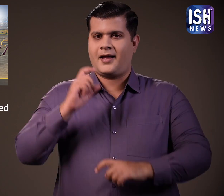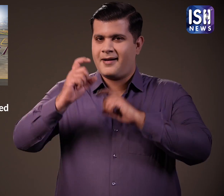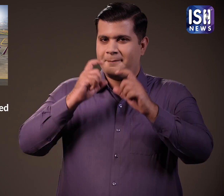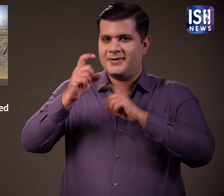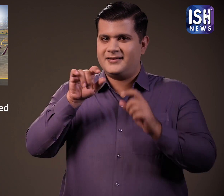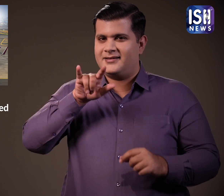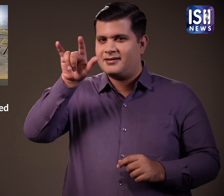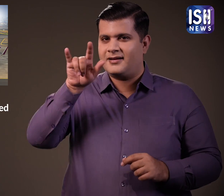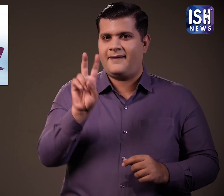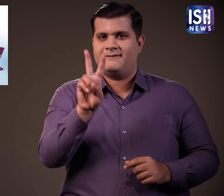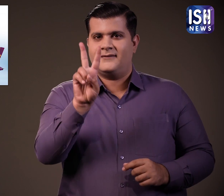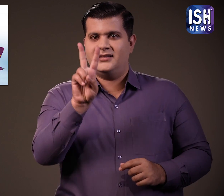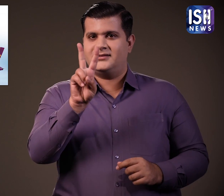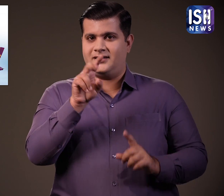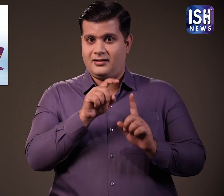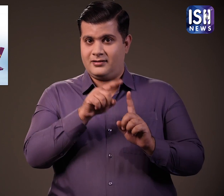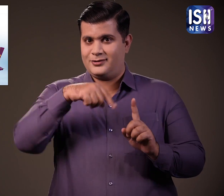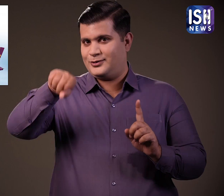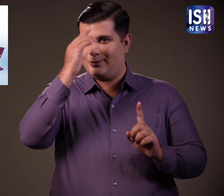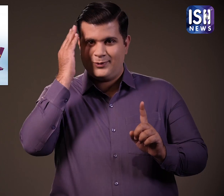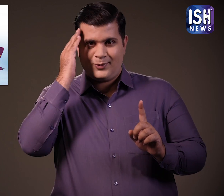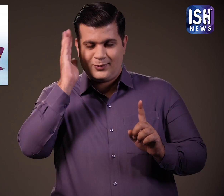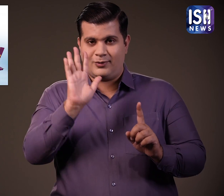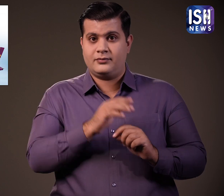You all know about the airlines named "Vistara".